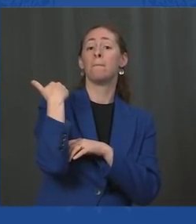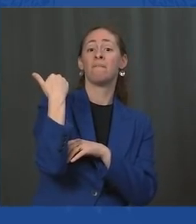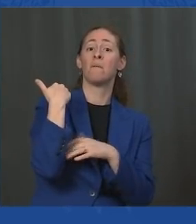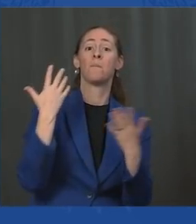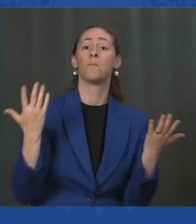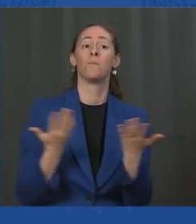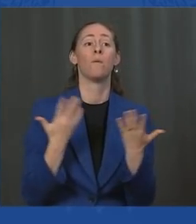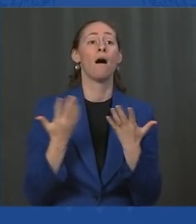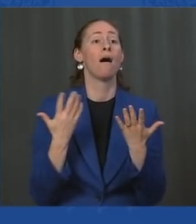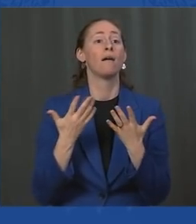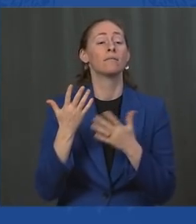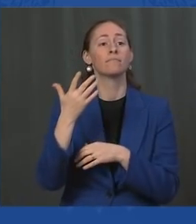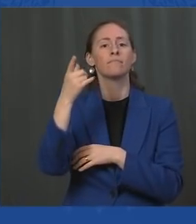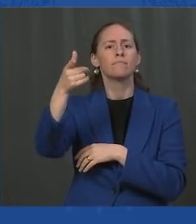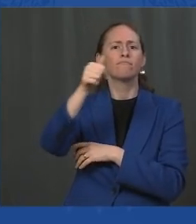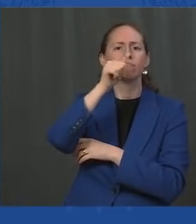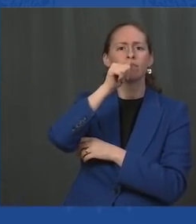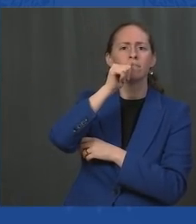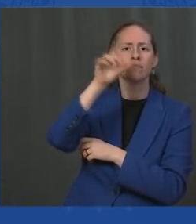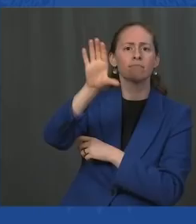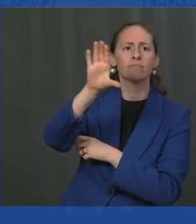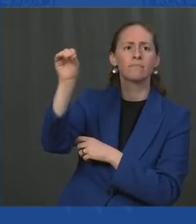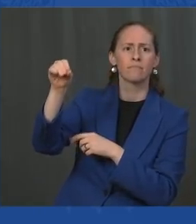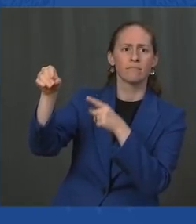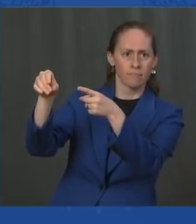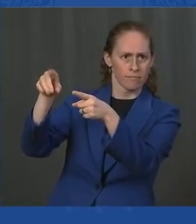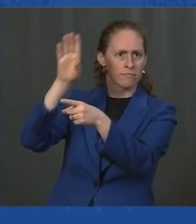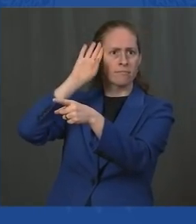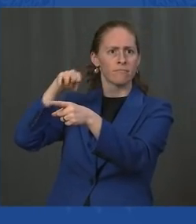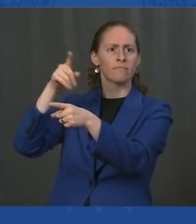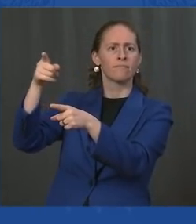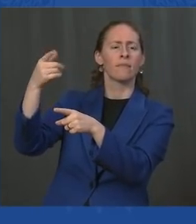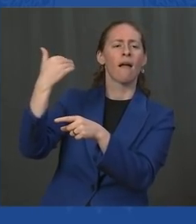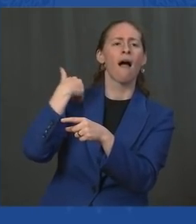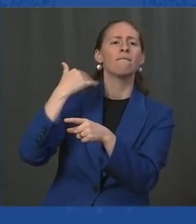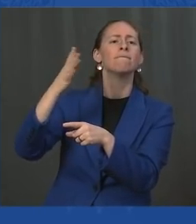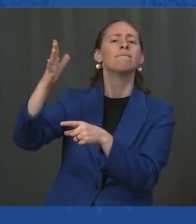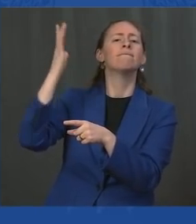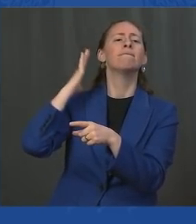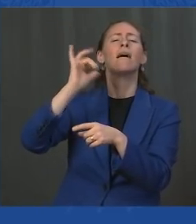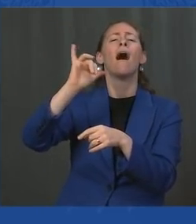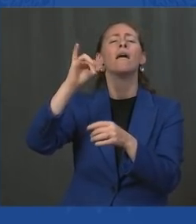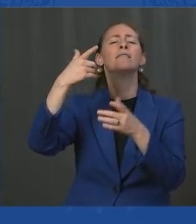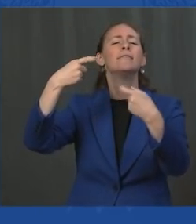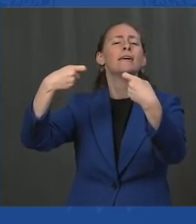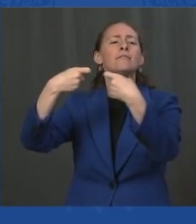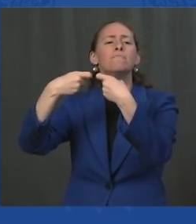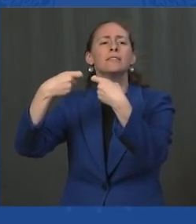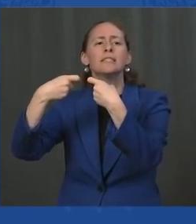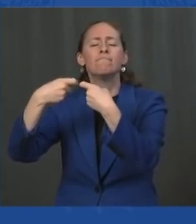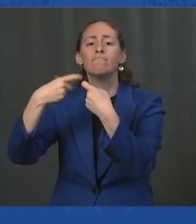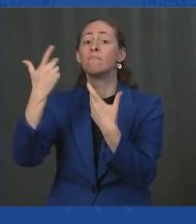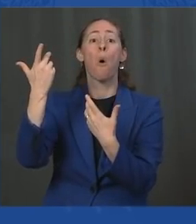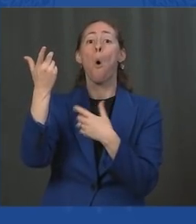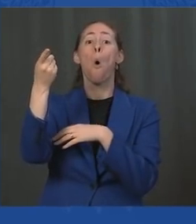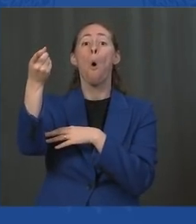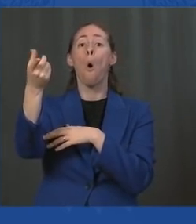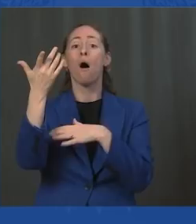that own and operate the life-line infrastructure, like electricity and communications, we've used the latest technology